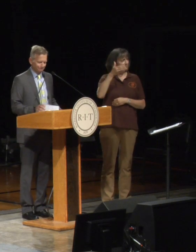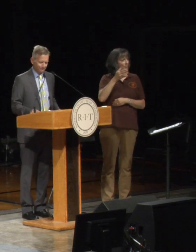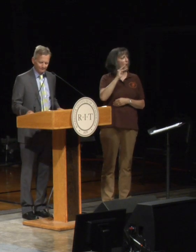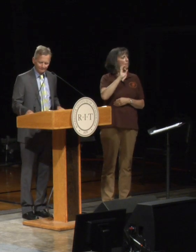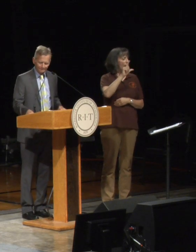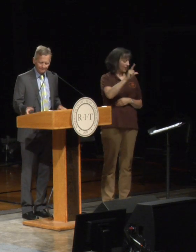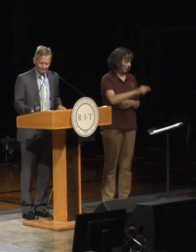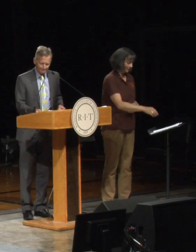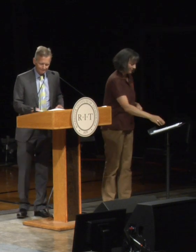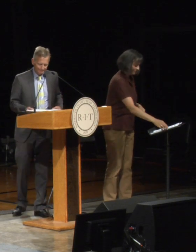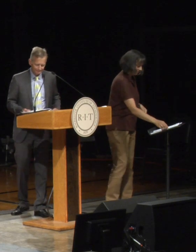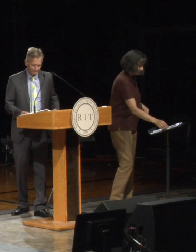MICHAEL LAVER.